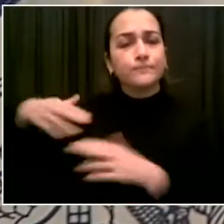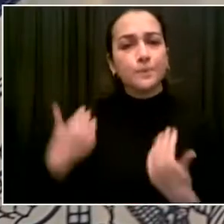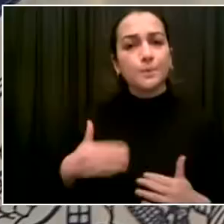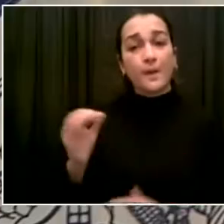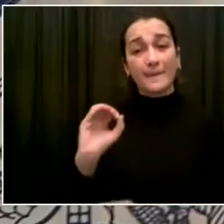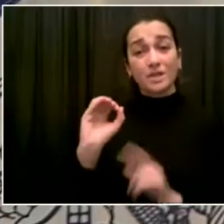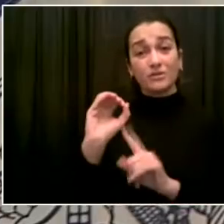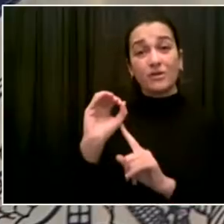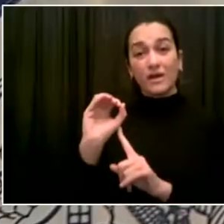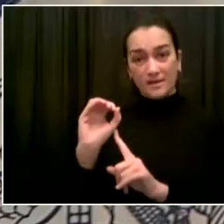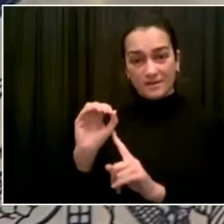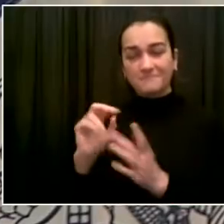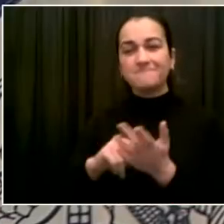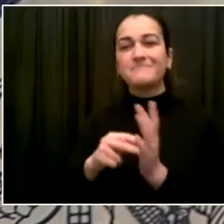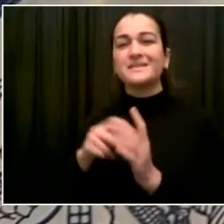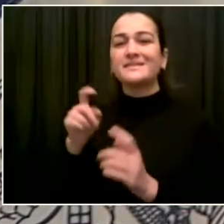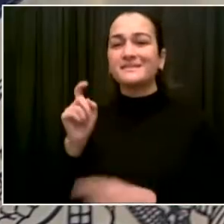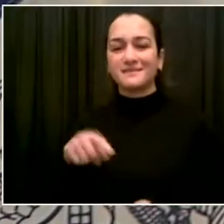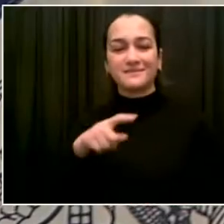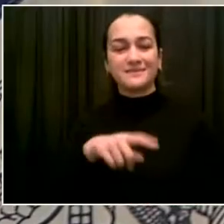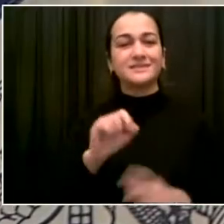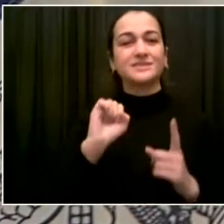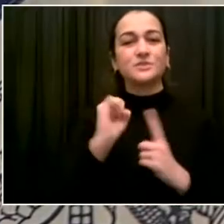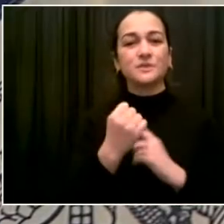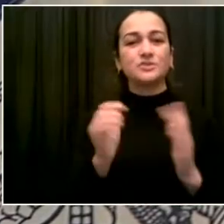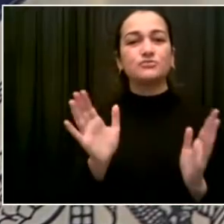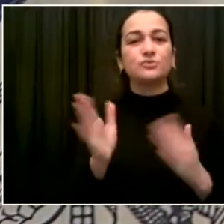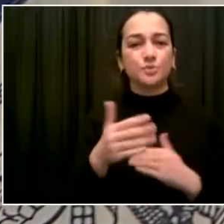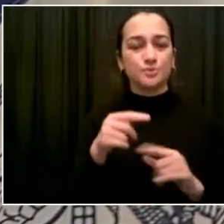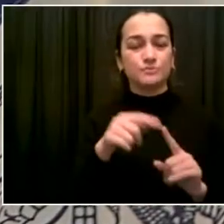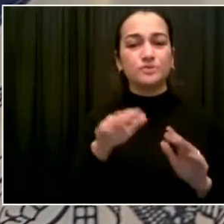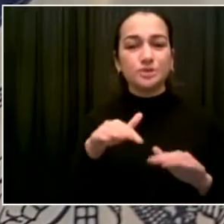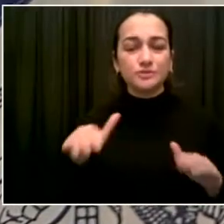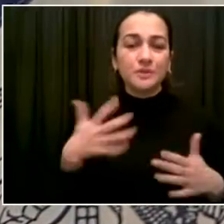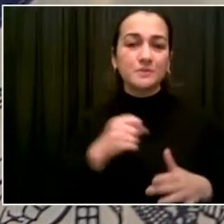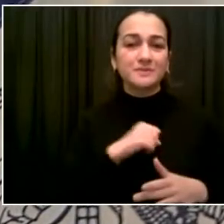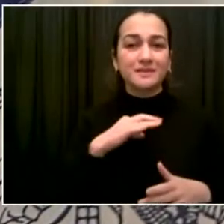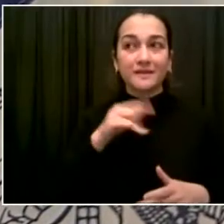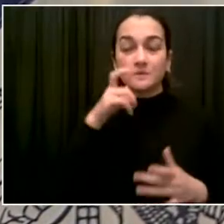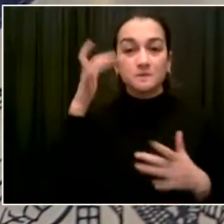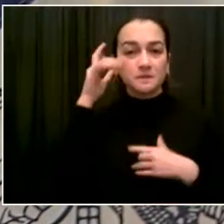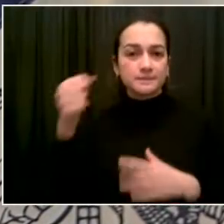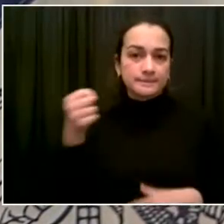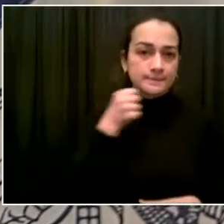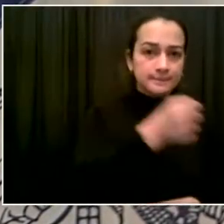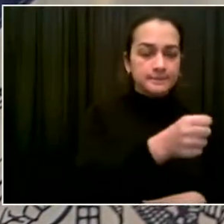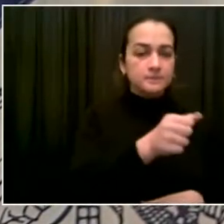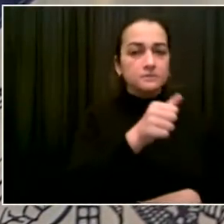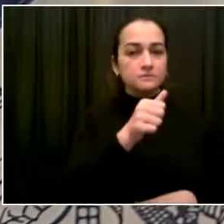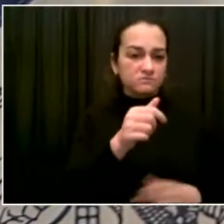IS COMING UIQCKLY.